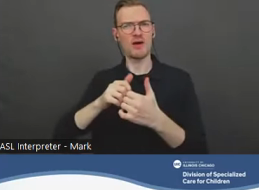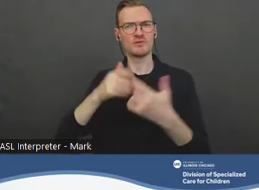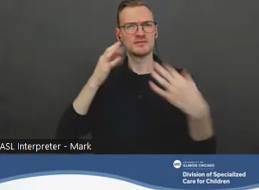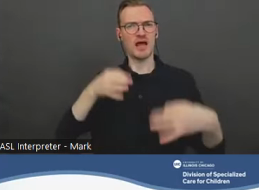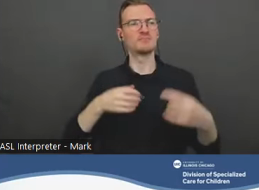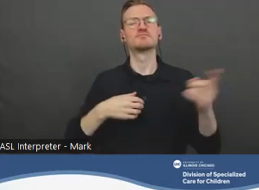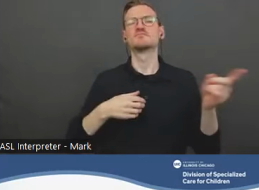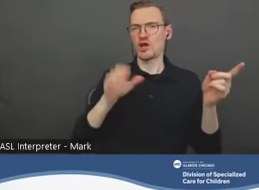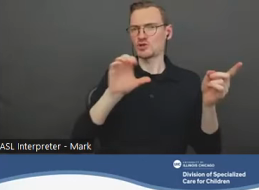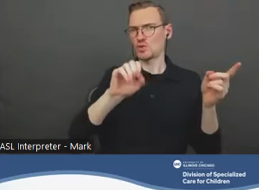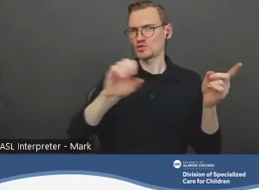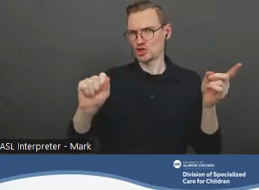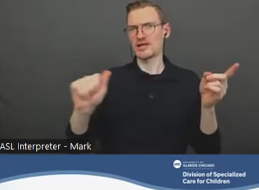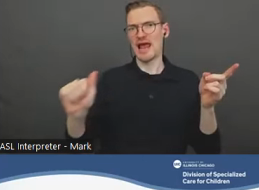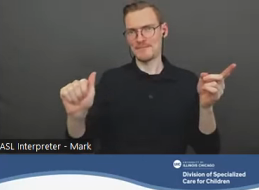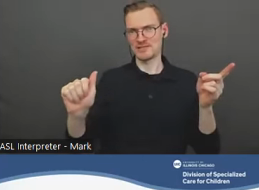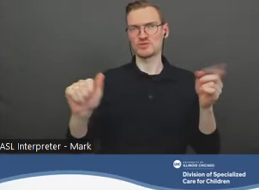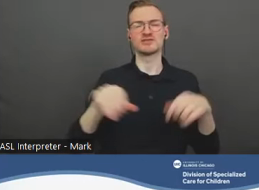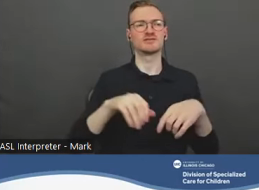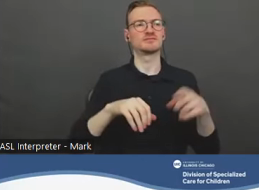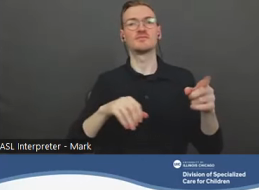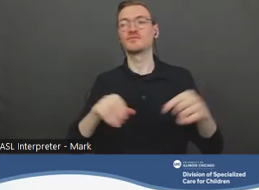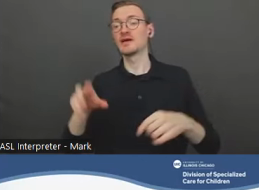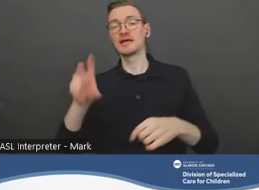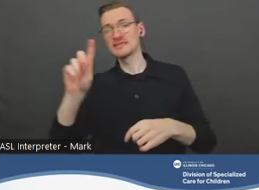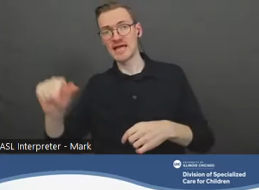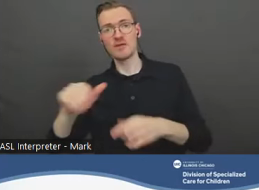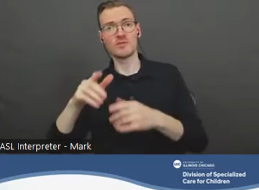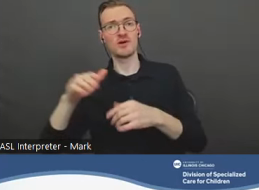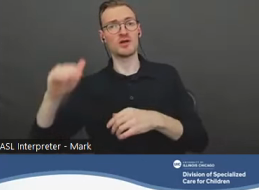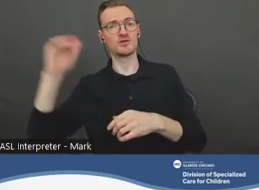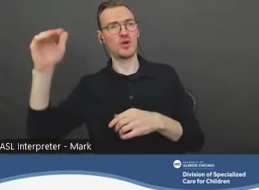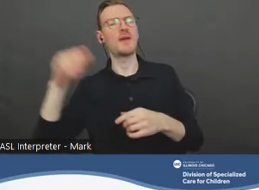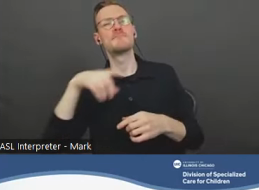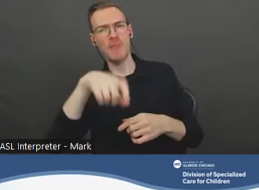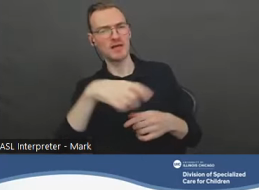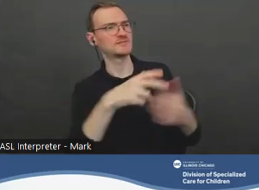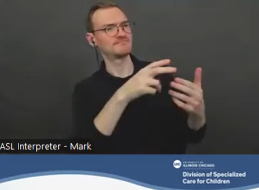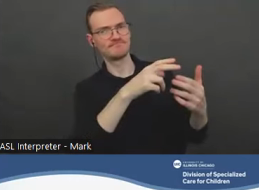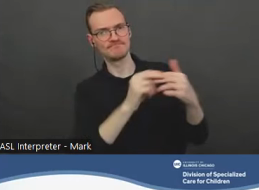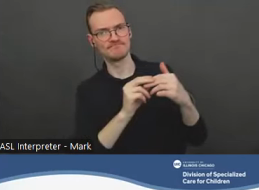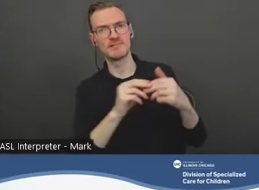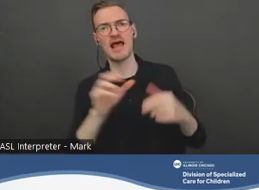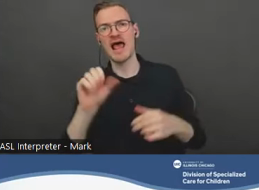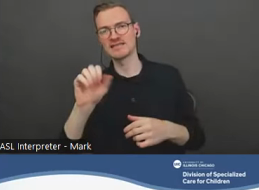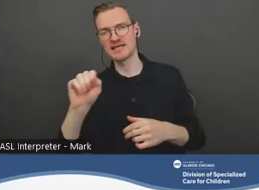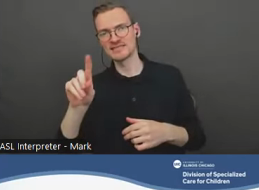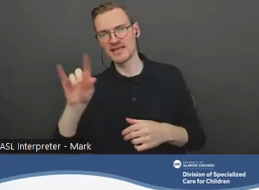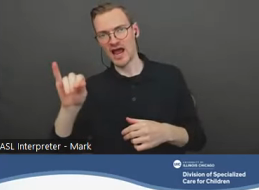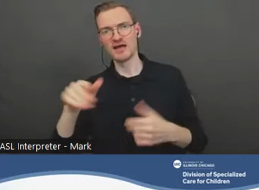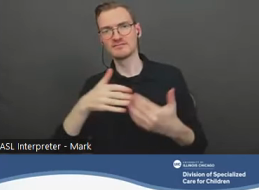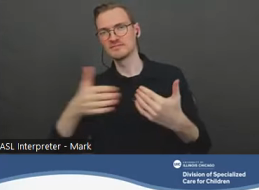Social Security disability insurance or SSDI for 24 consecutive months before they can get